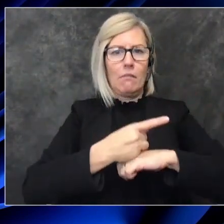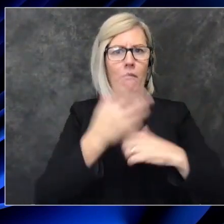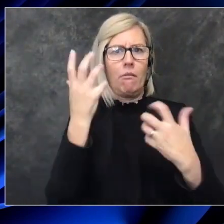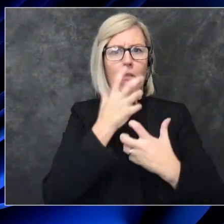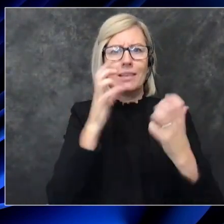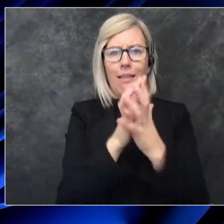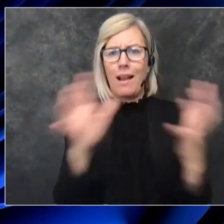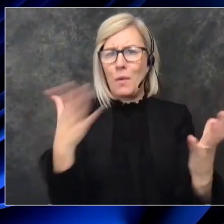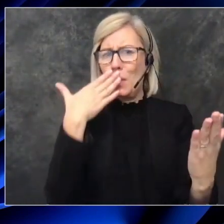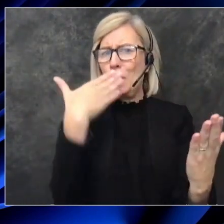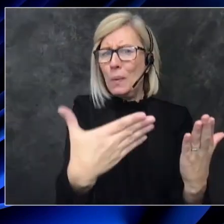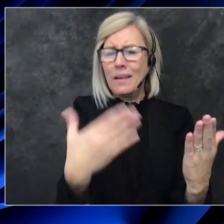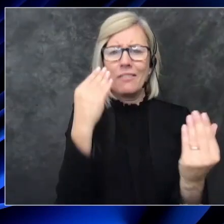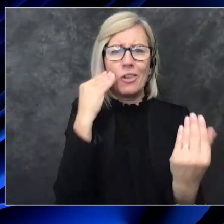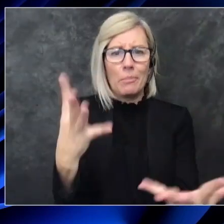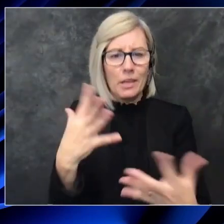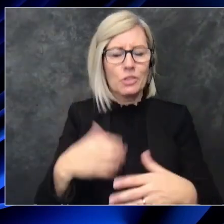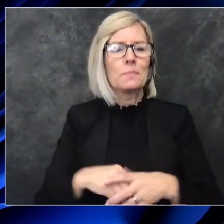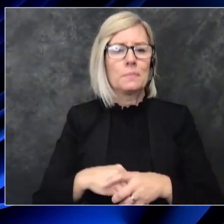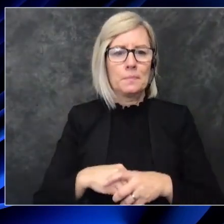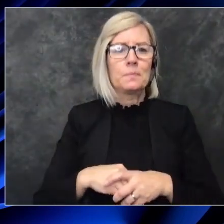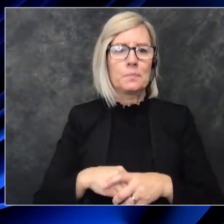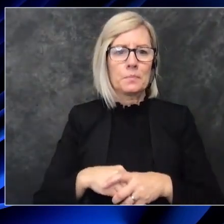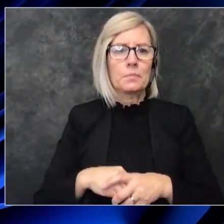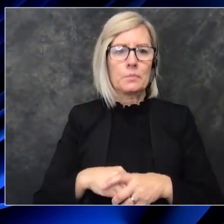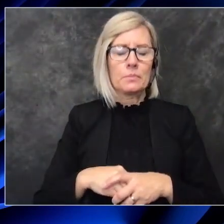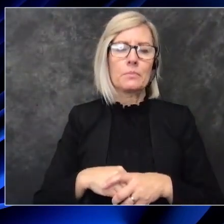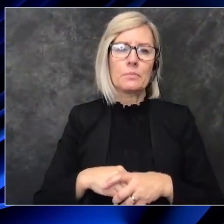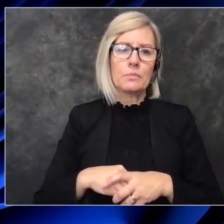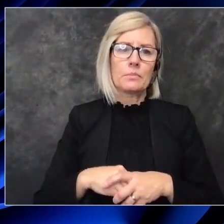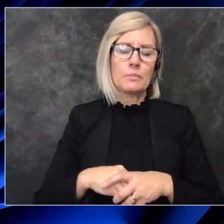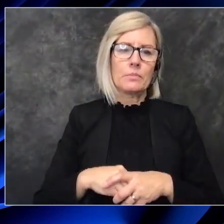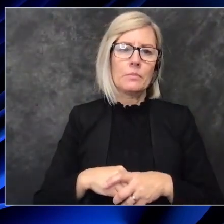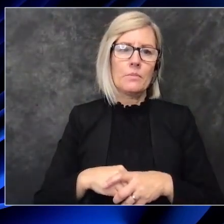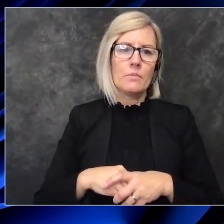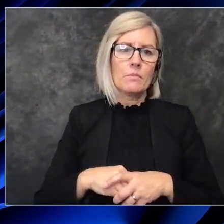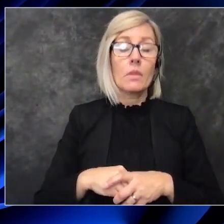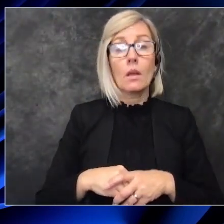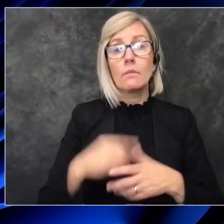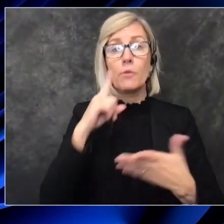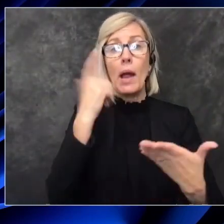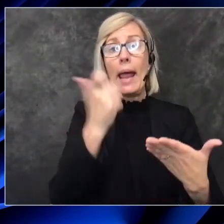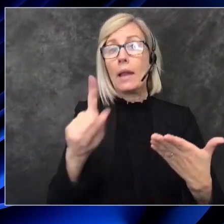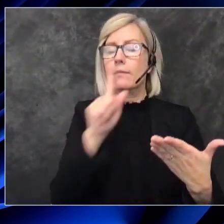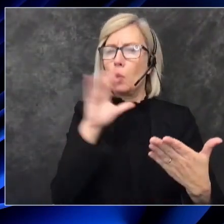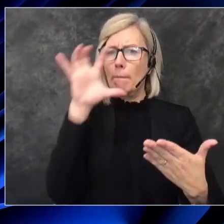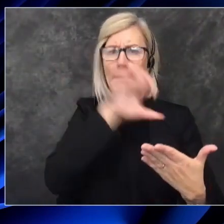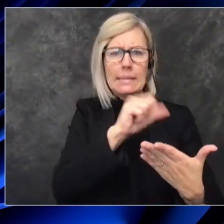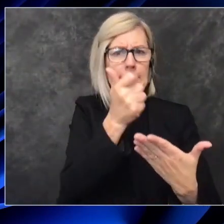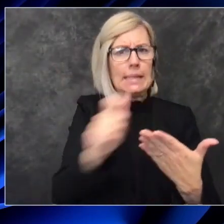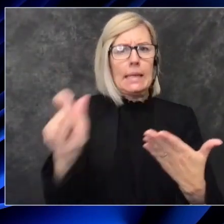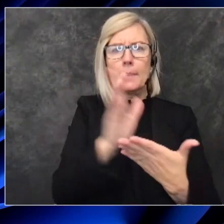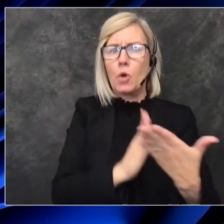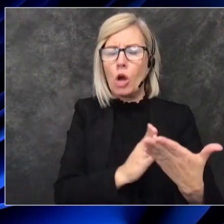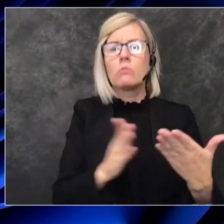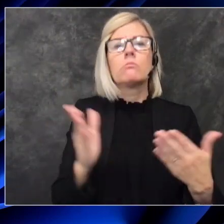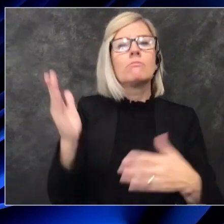good information in there. Uh, so uhm, just for anybody. If you missed any part of it, just know we will definitely be